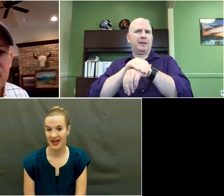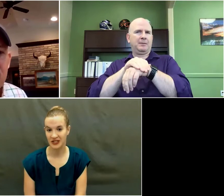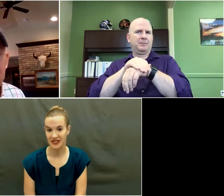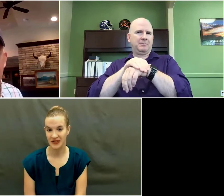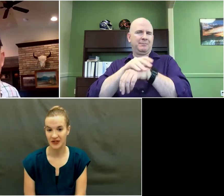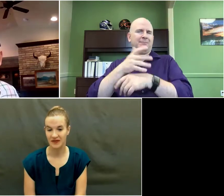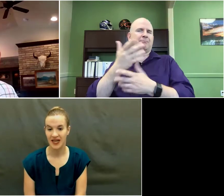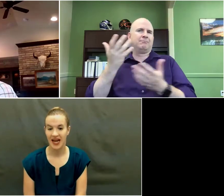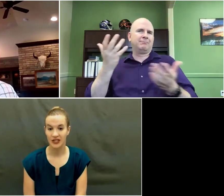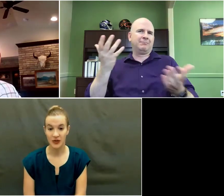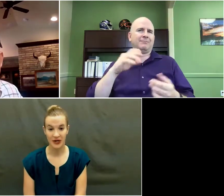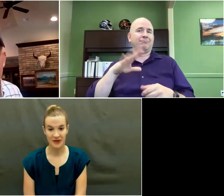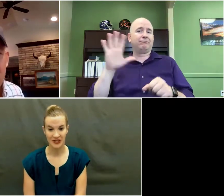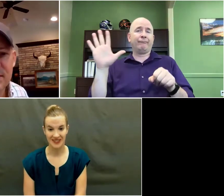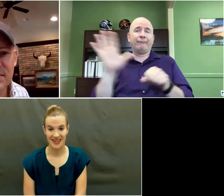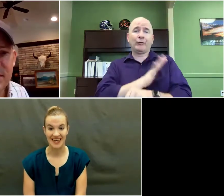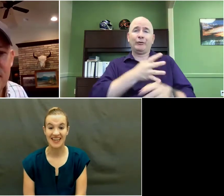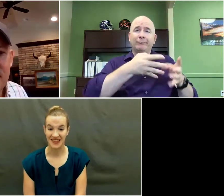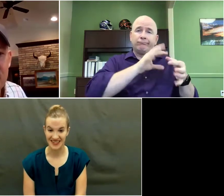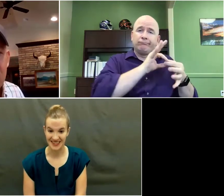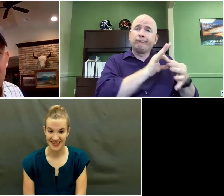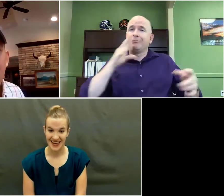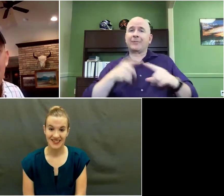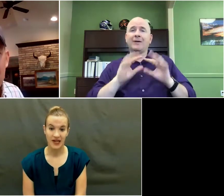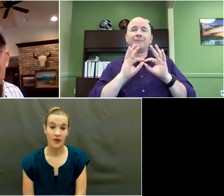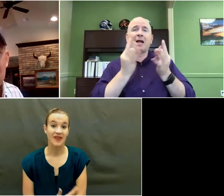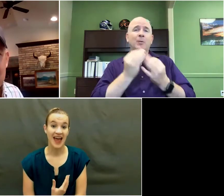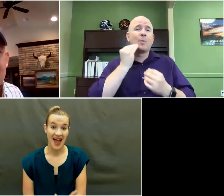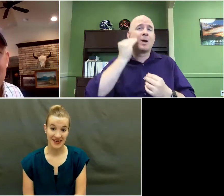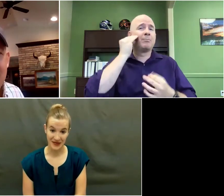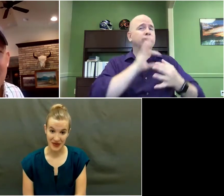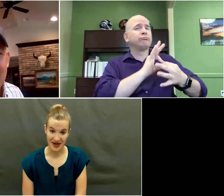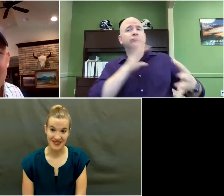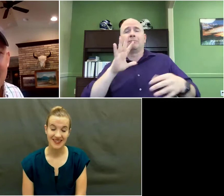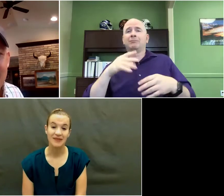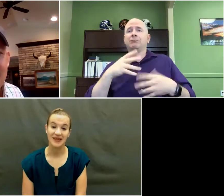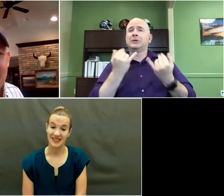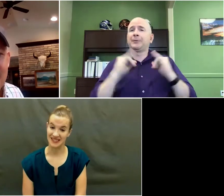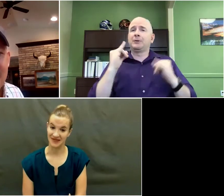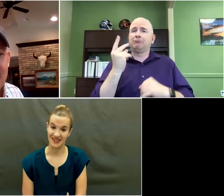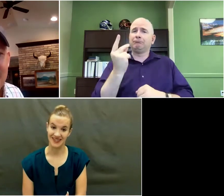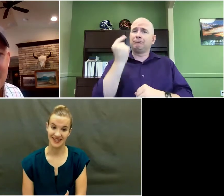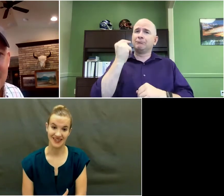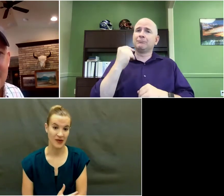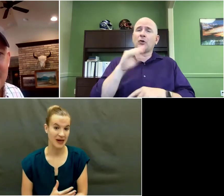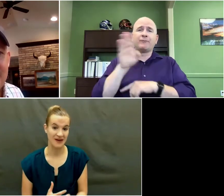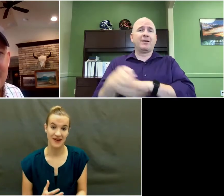actually served a two year mission in England. So that was completely different growing up in a very